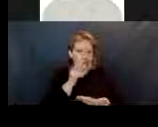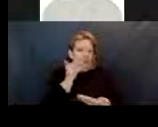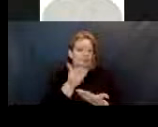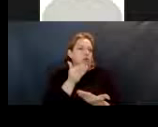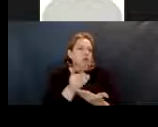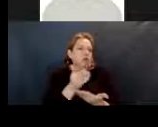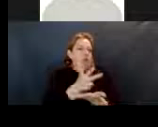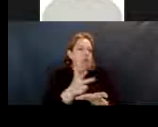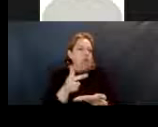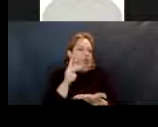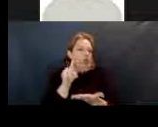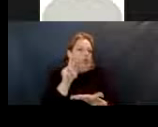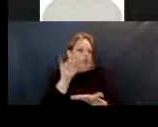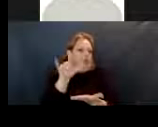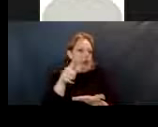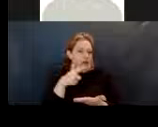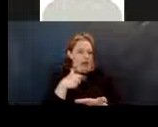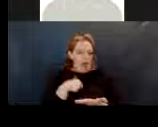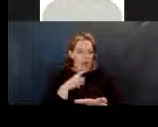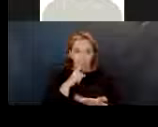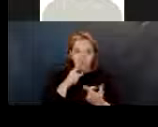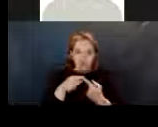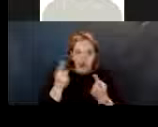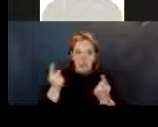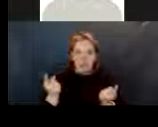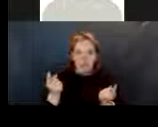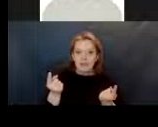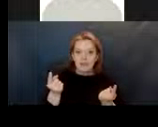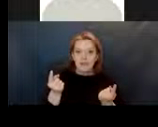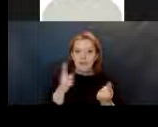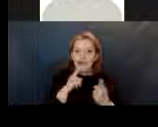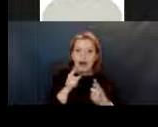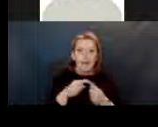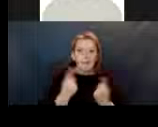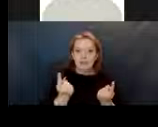It was indeed the opposite trailhead and parking lot near North Cartwright Road.